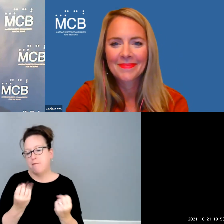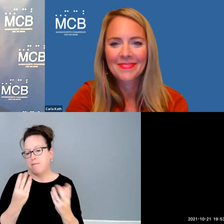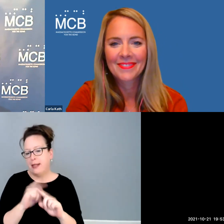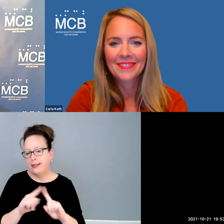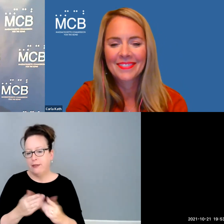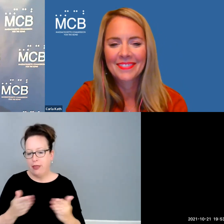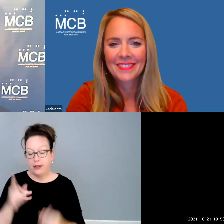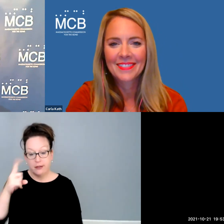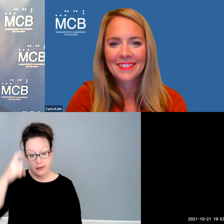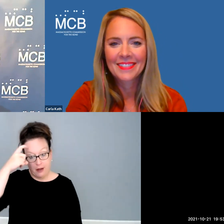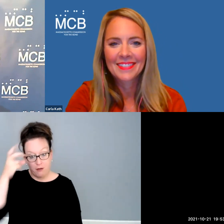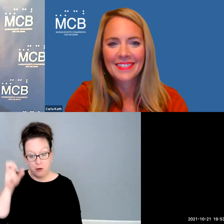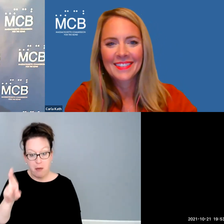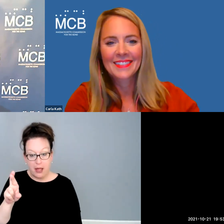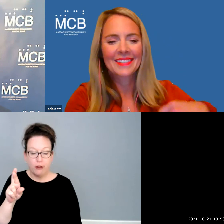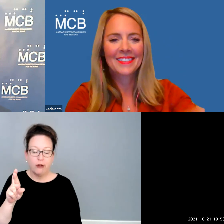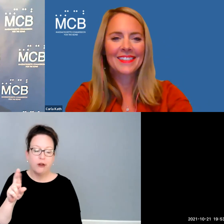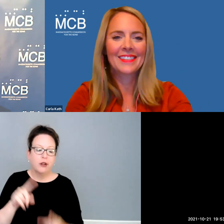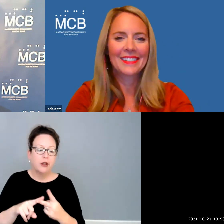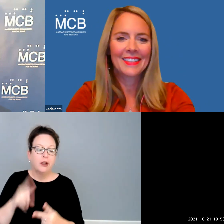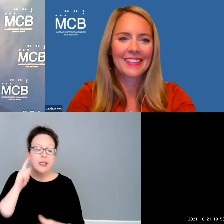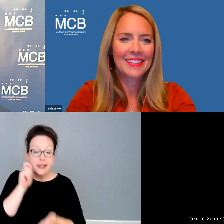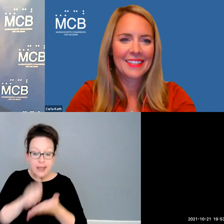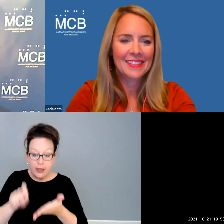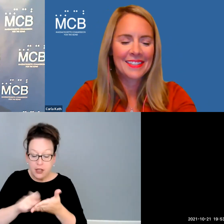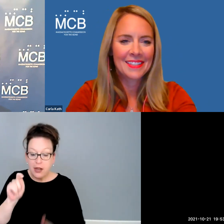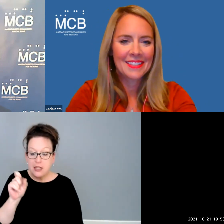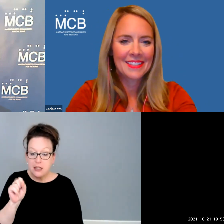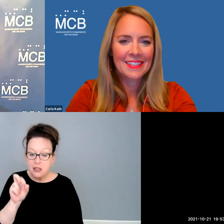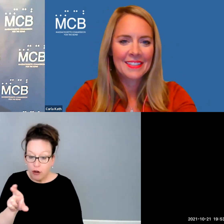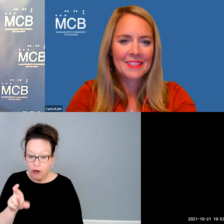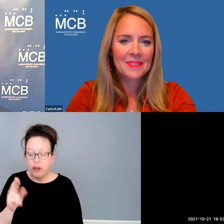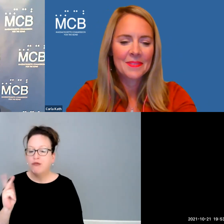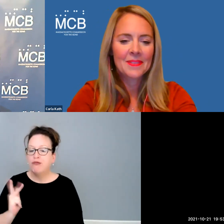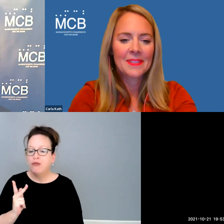very interested, Secretary Sudders has been very interested, and we were getting ready